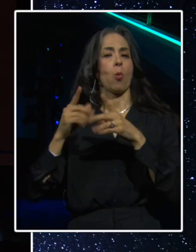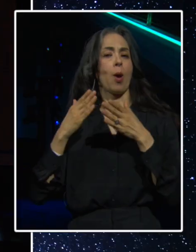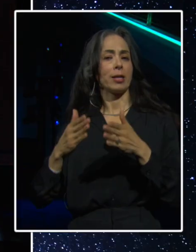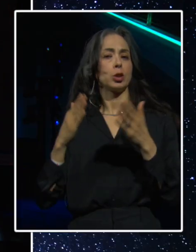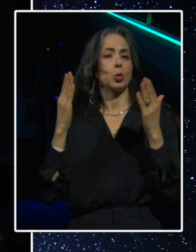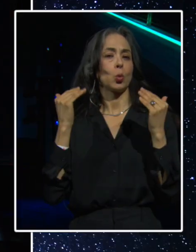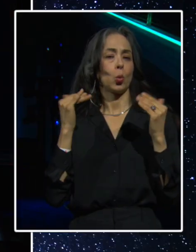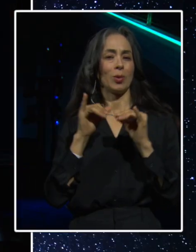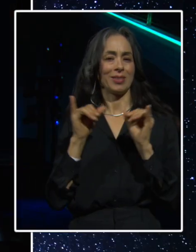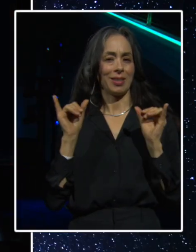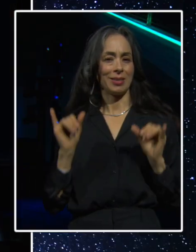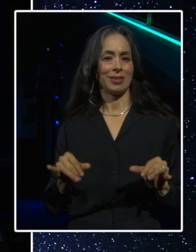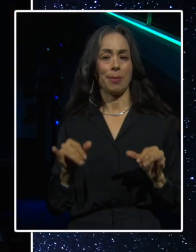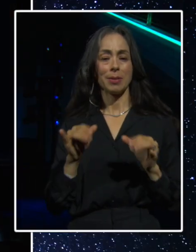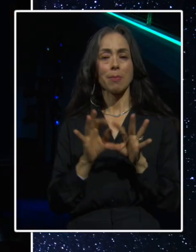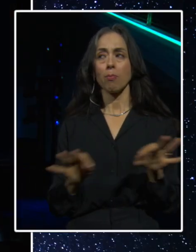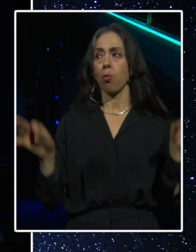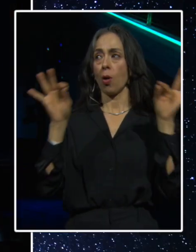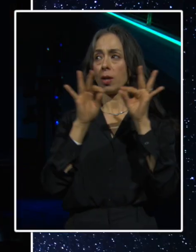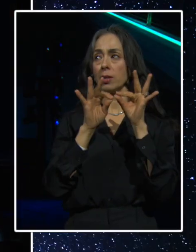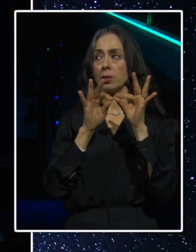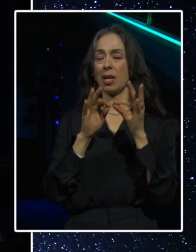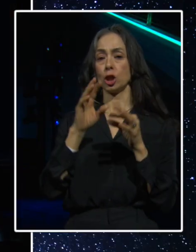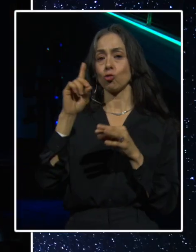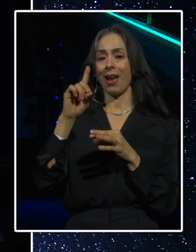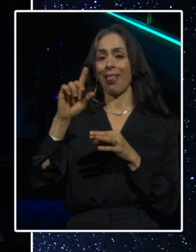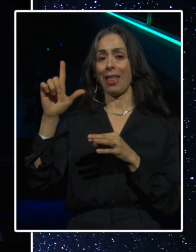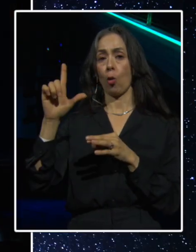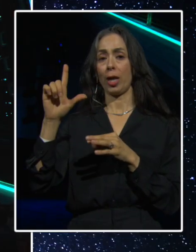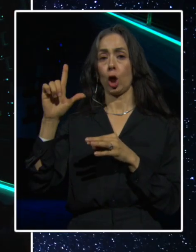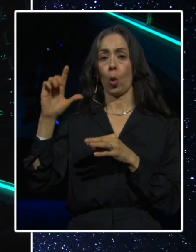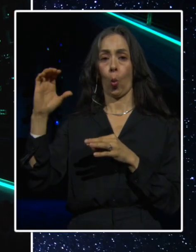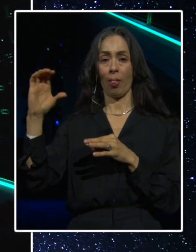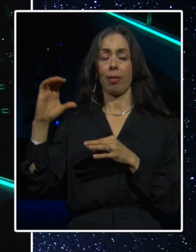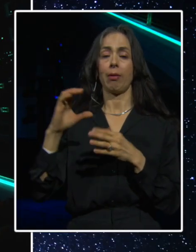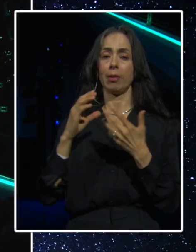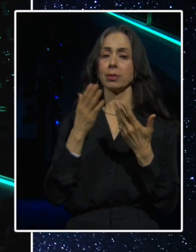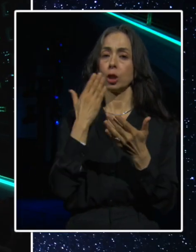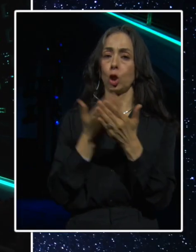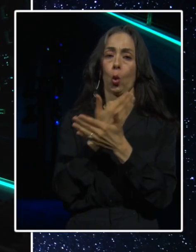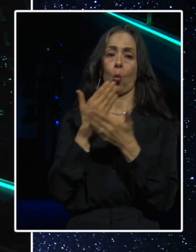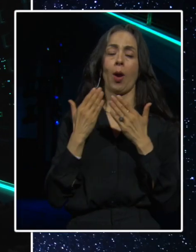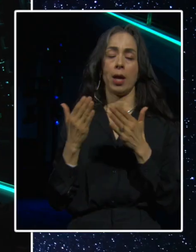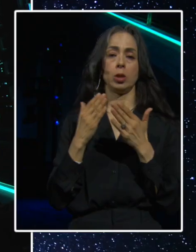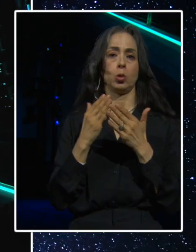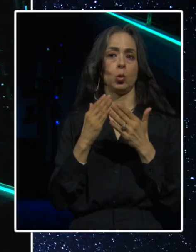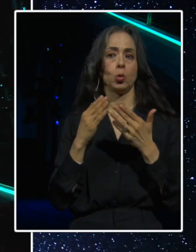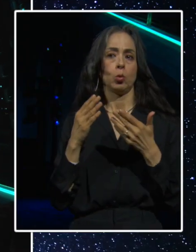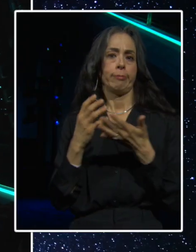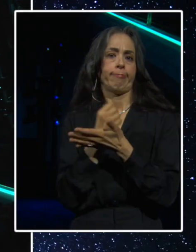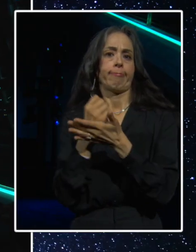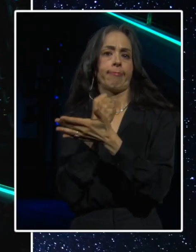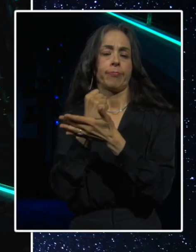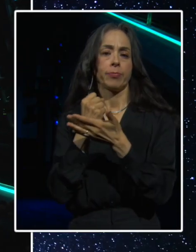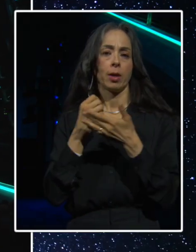and that's why direct liquid cooling is a new way to put the heat also to a productive use.